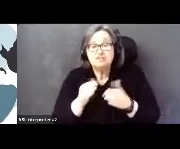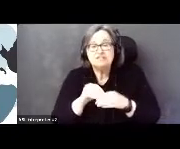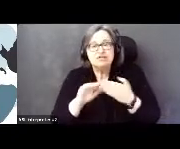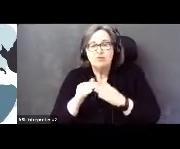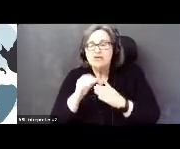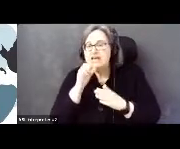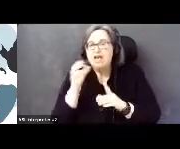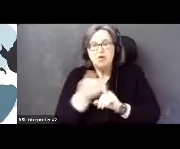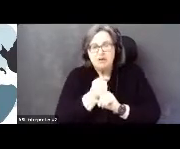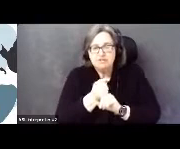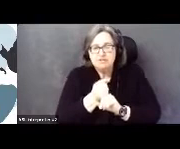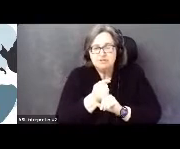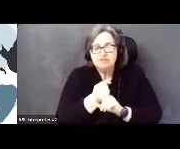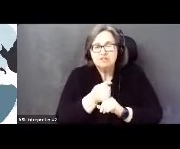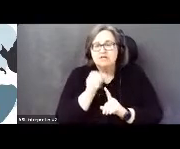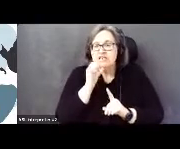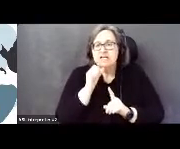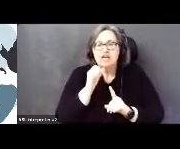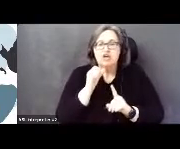the arrest or custodial or in-person